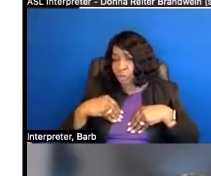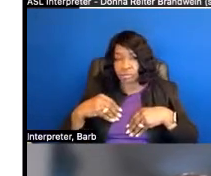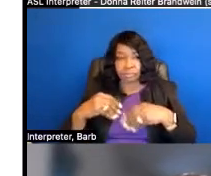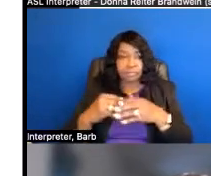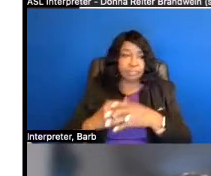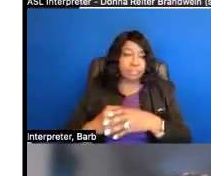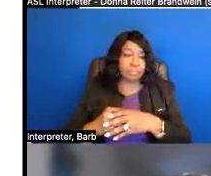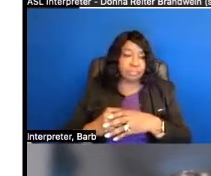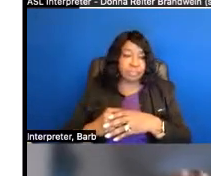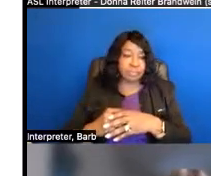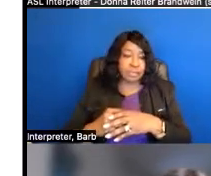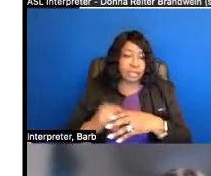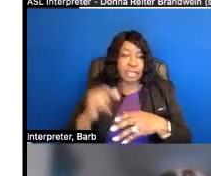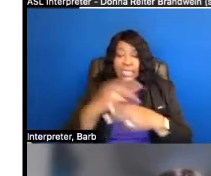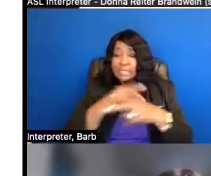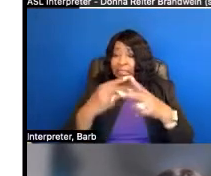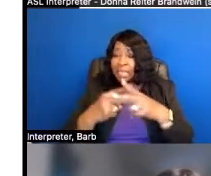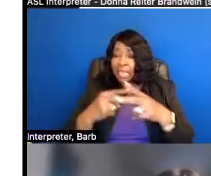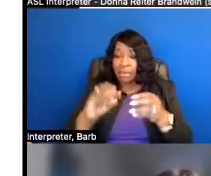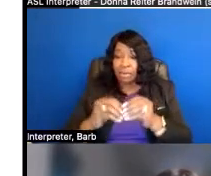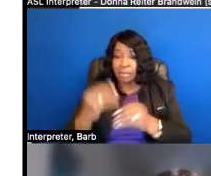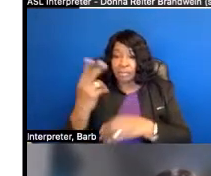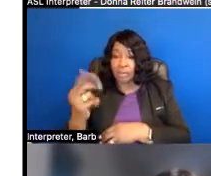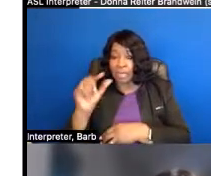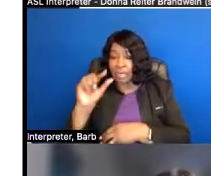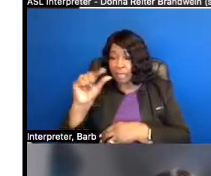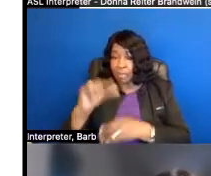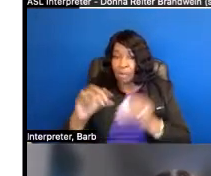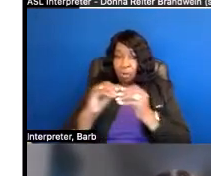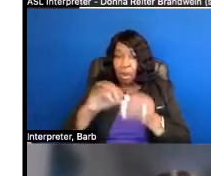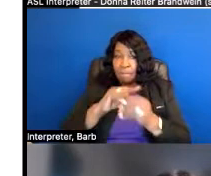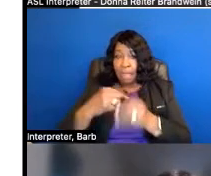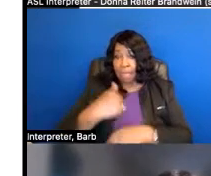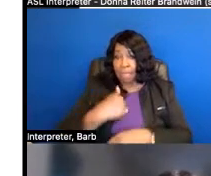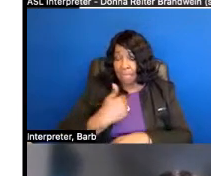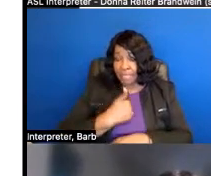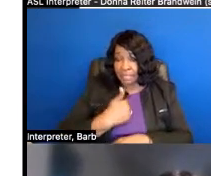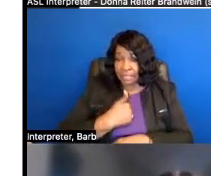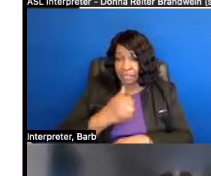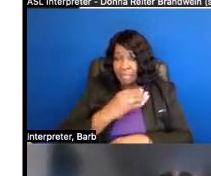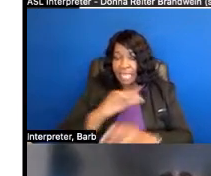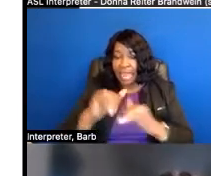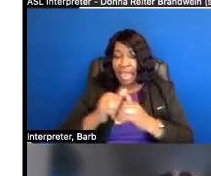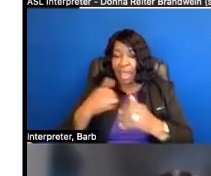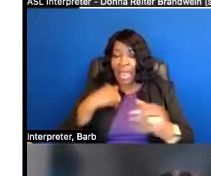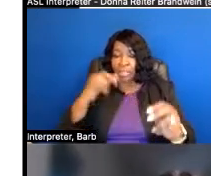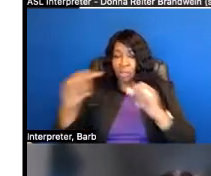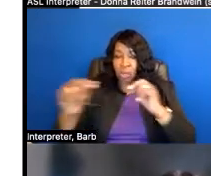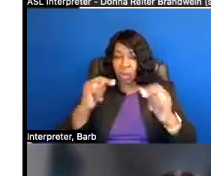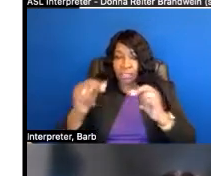So slide three, a little bit more about myself and how I have negotiated the topic in the world.